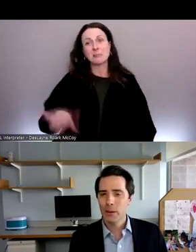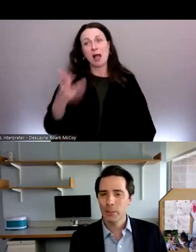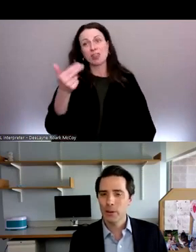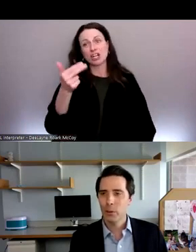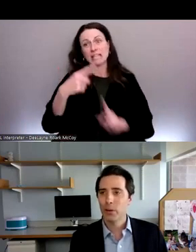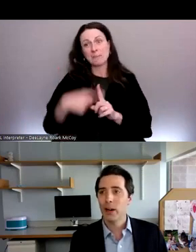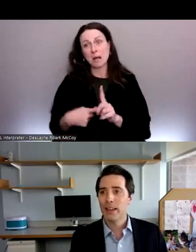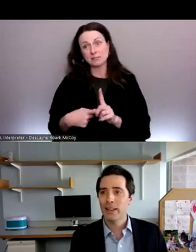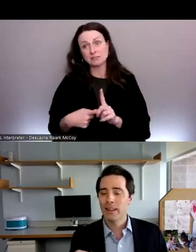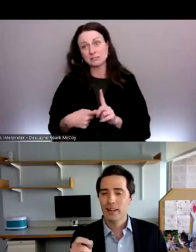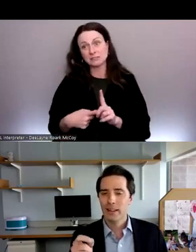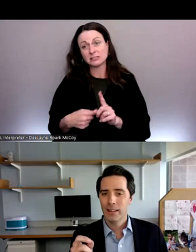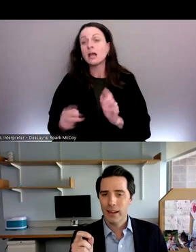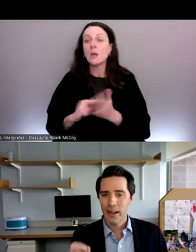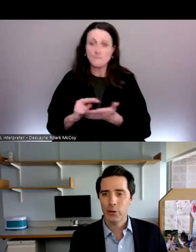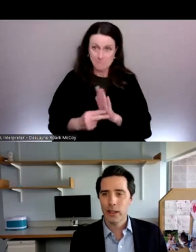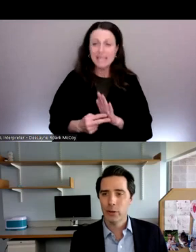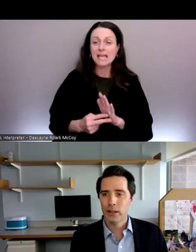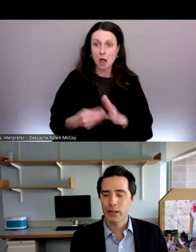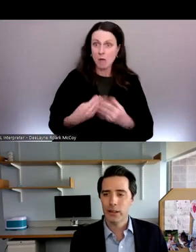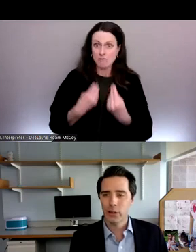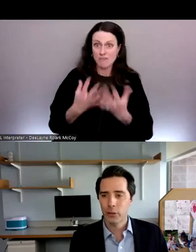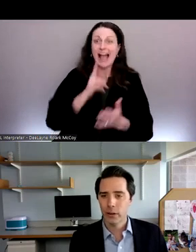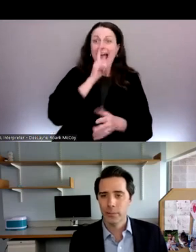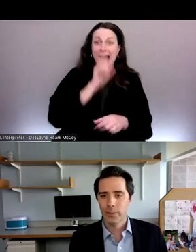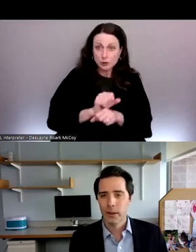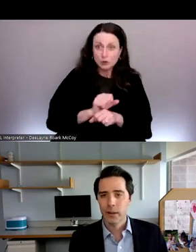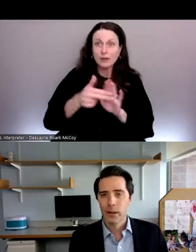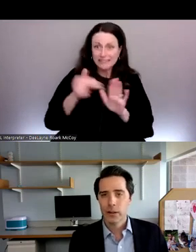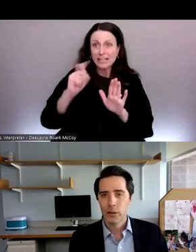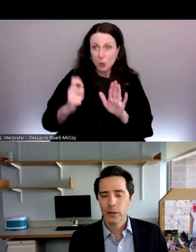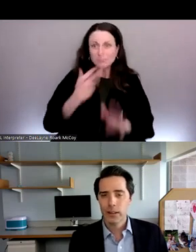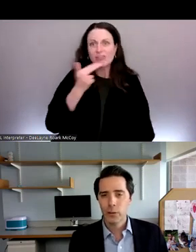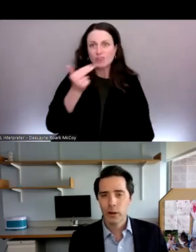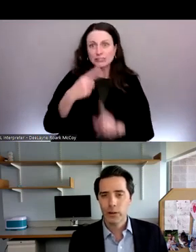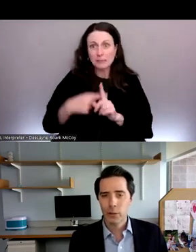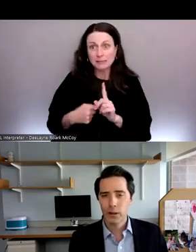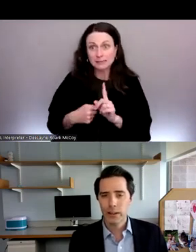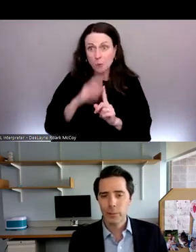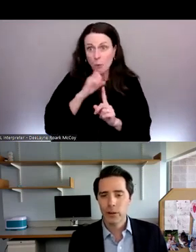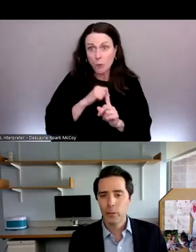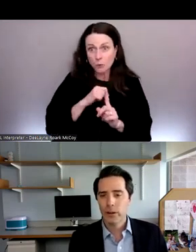I mean is we're providing an actual diagnosis to these children